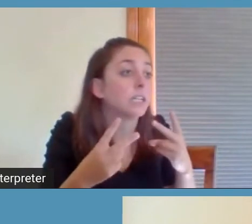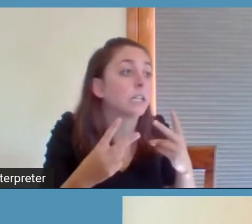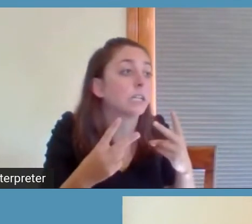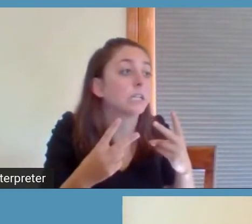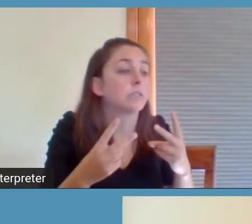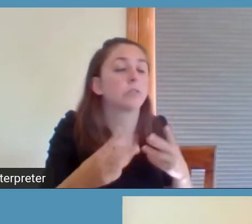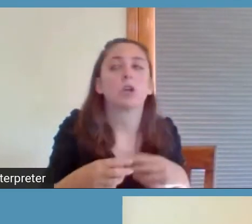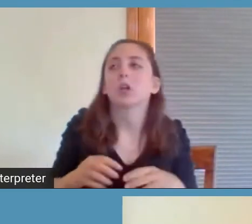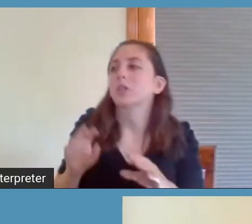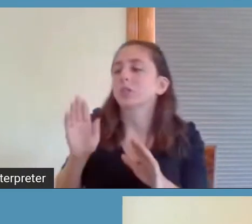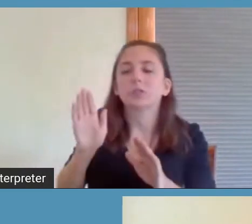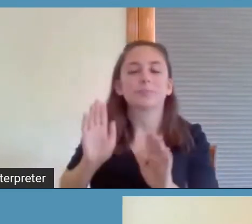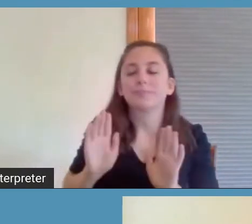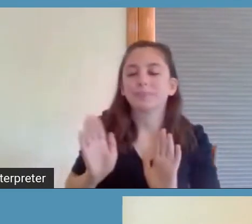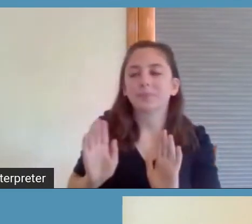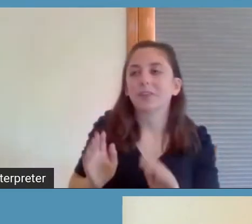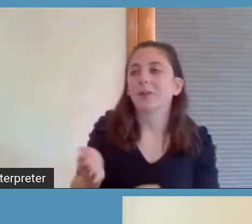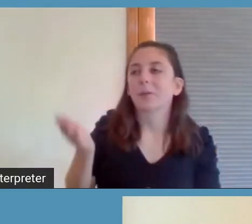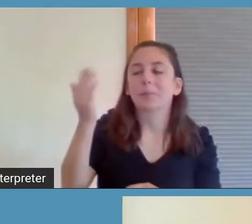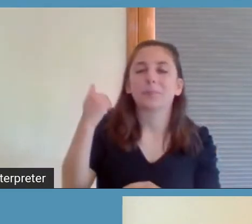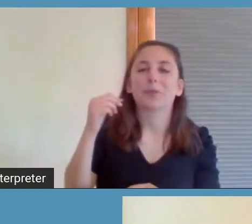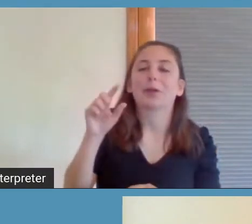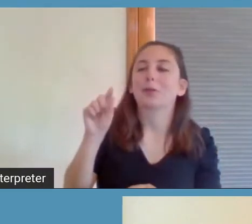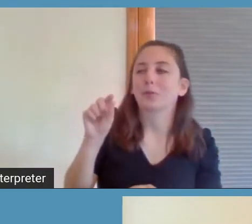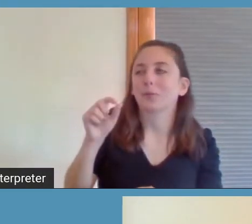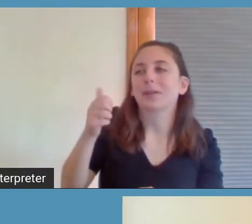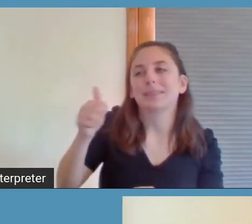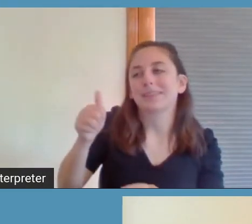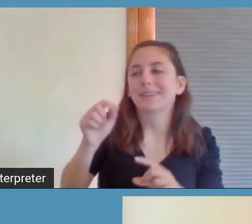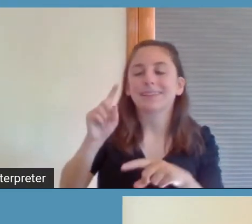ibm doesn't even exist in space anymore you understood yeah i thought i thought